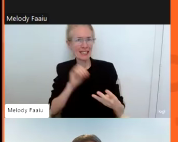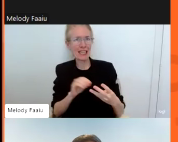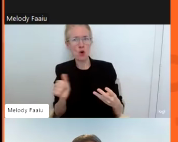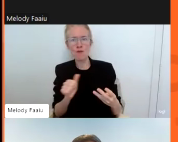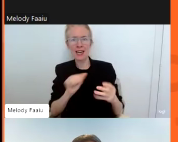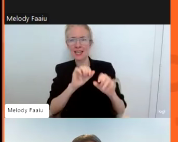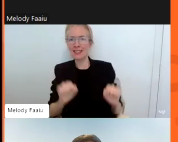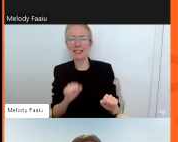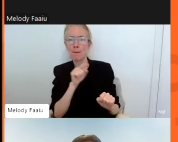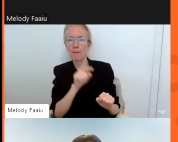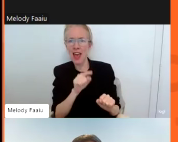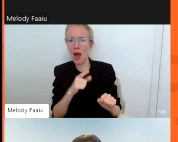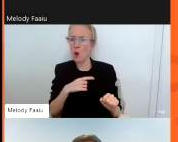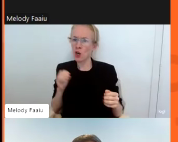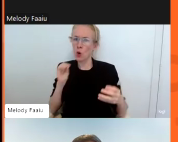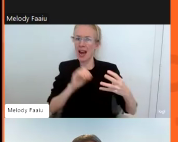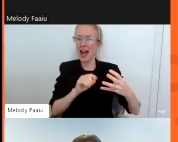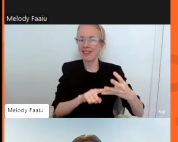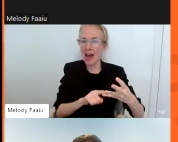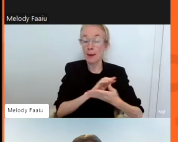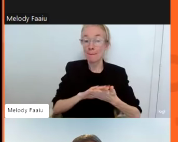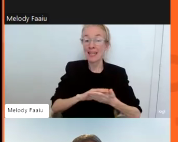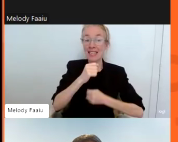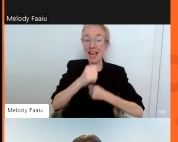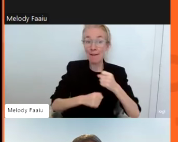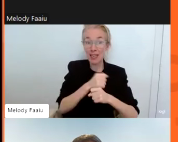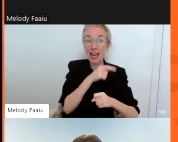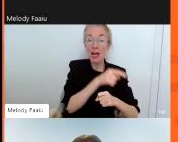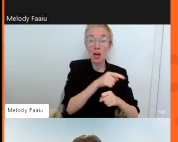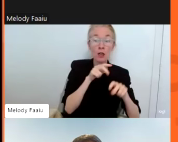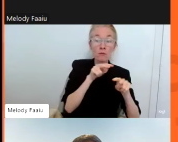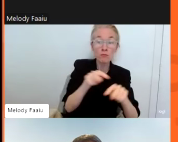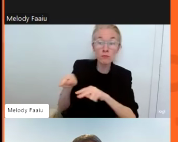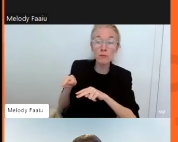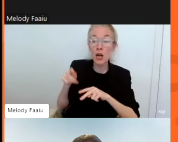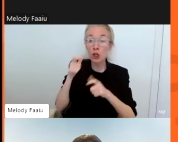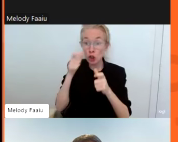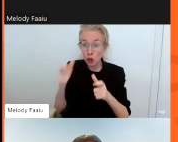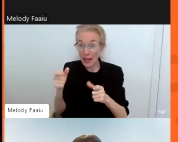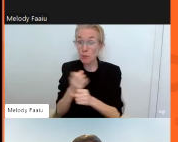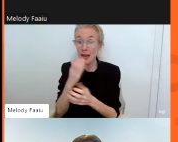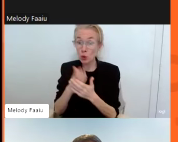BWoF and they get checked every year and monitored that way. There's